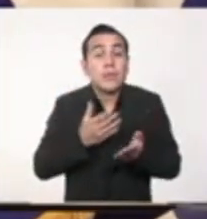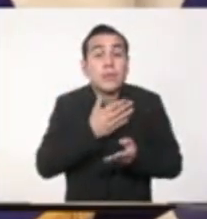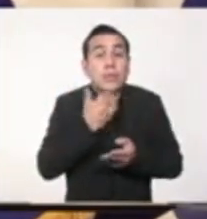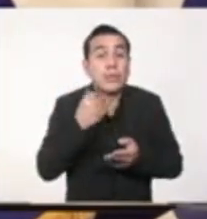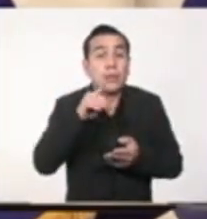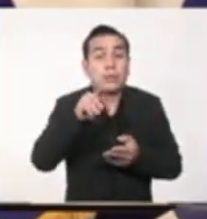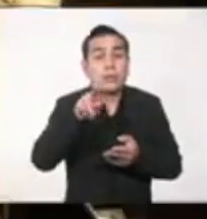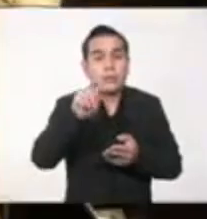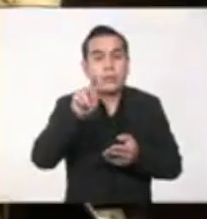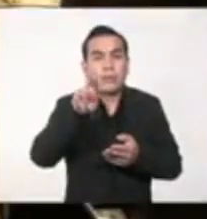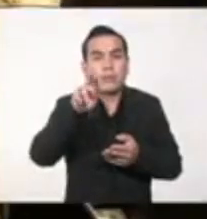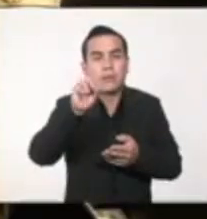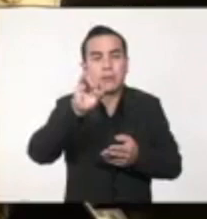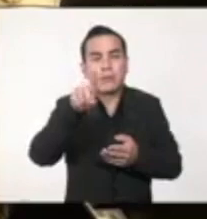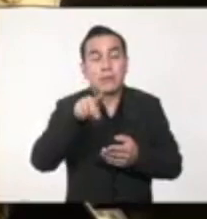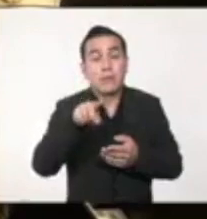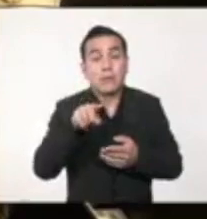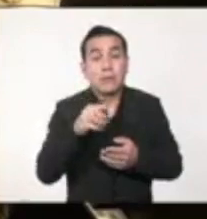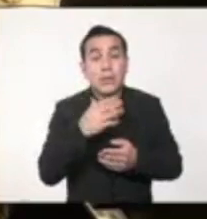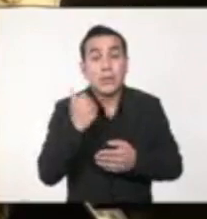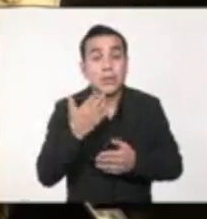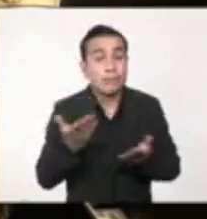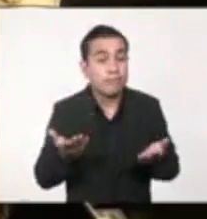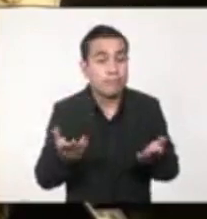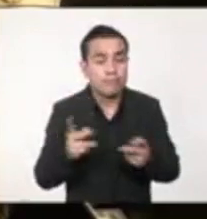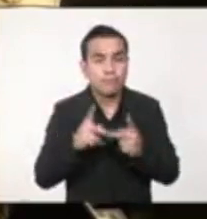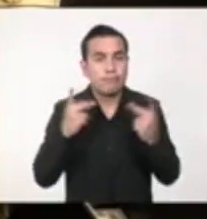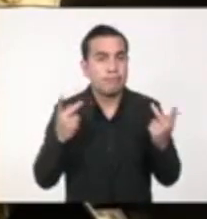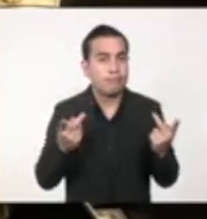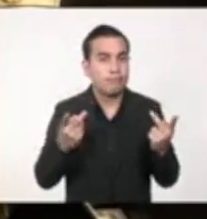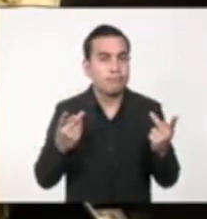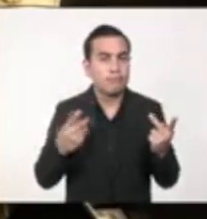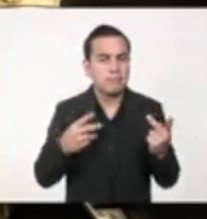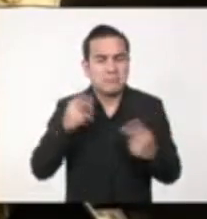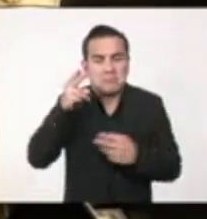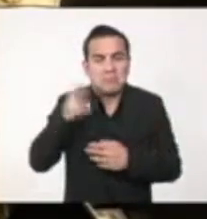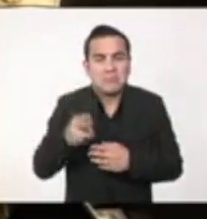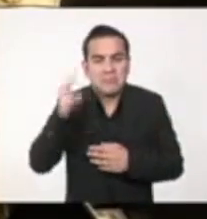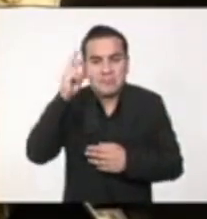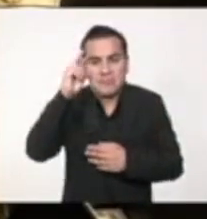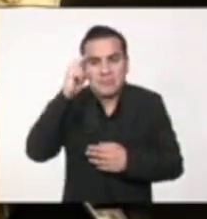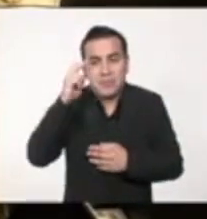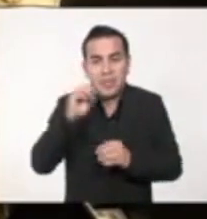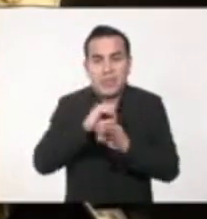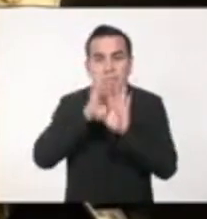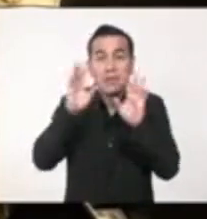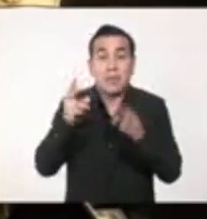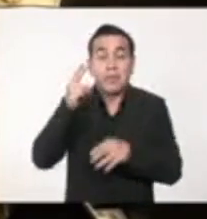graphic press, if we stick to that, for definition, we will always make a poor country,